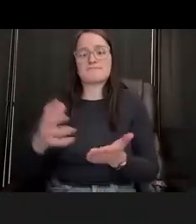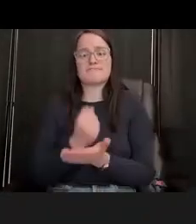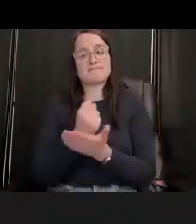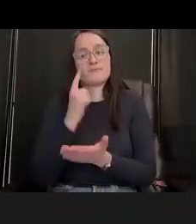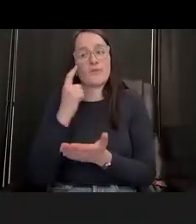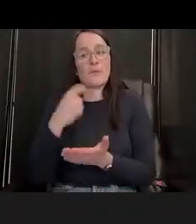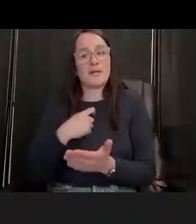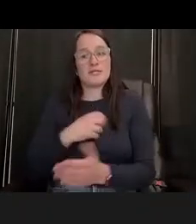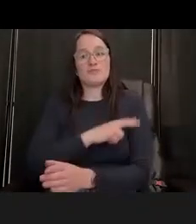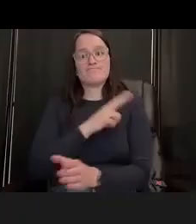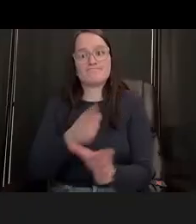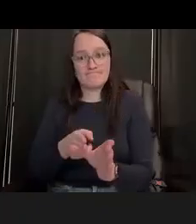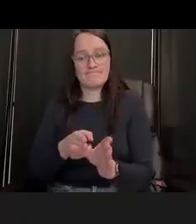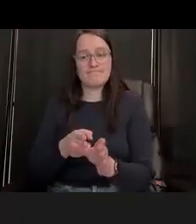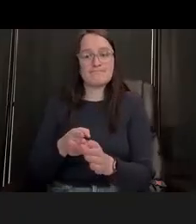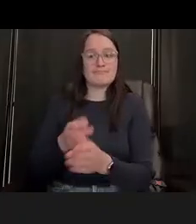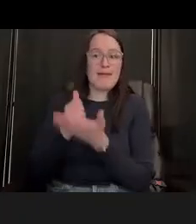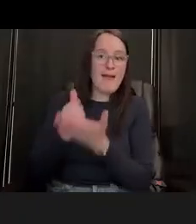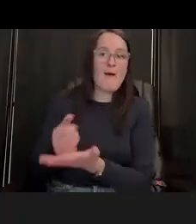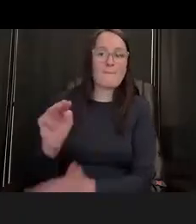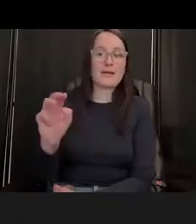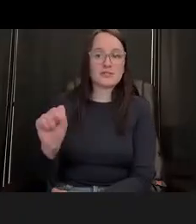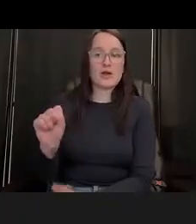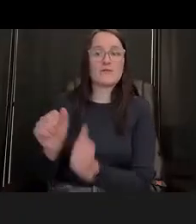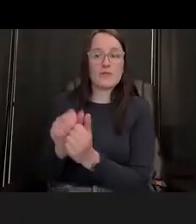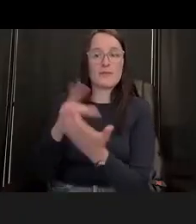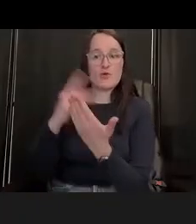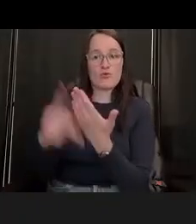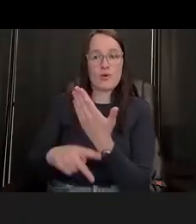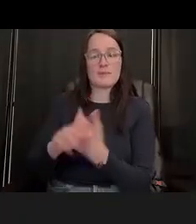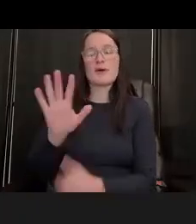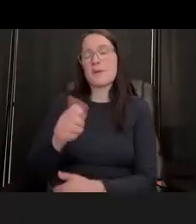with this program uh when I was hired at CBRE about 10 years ago. Uh, and it's been nothing but